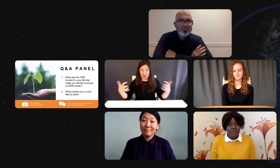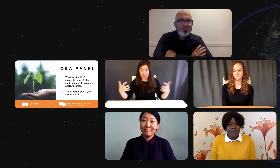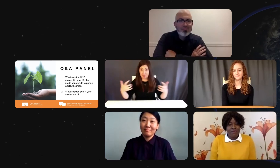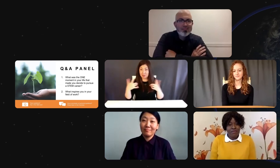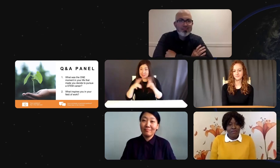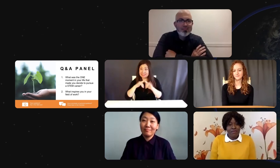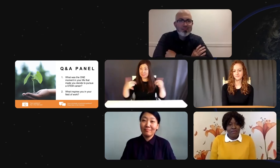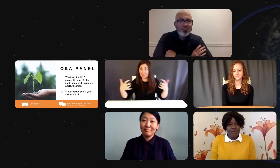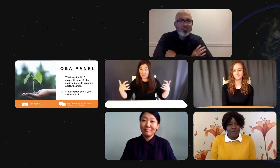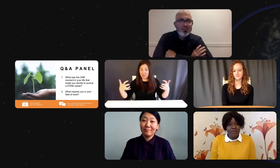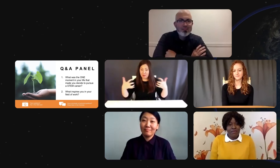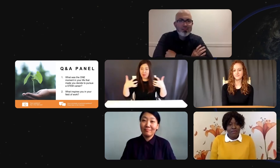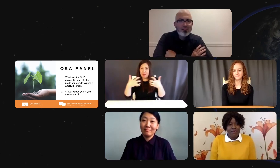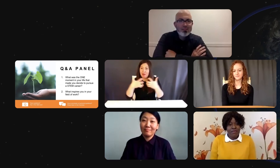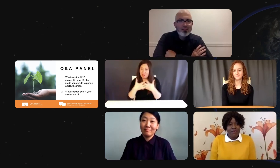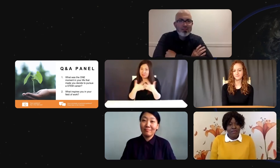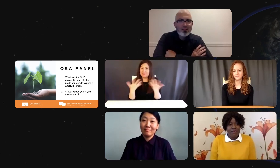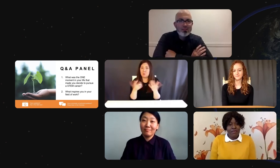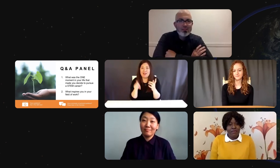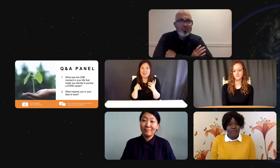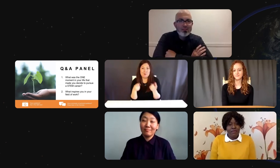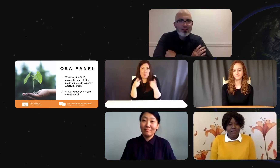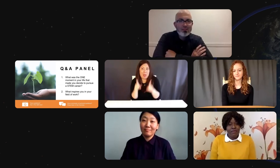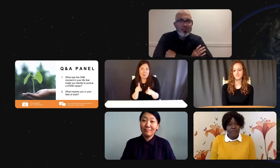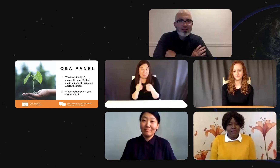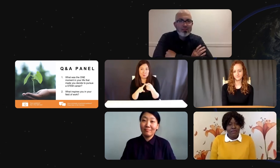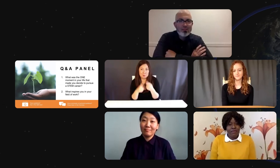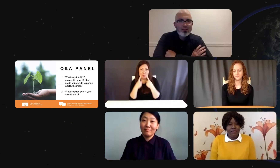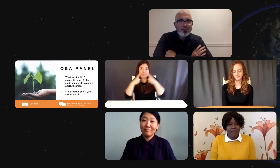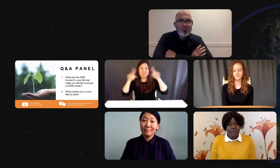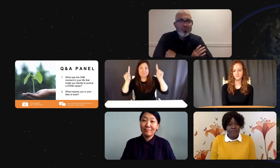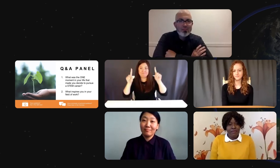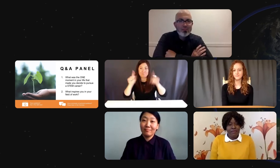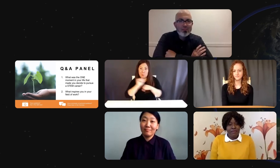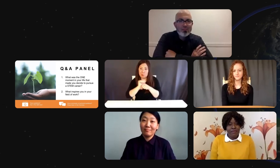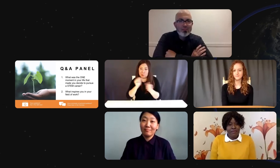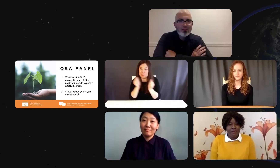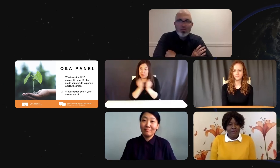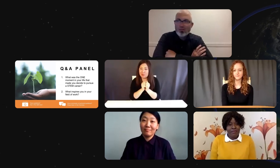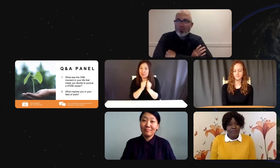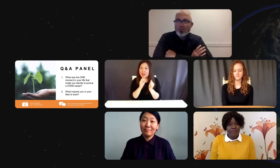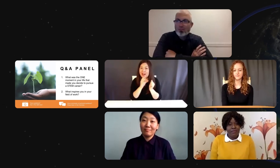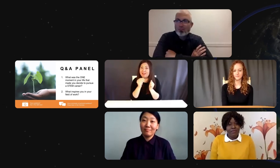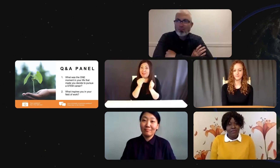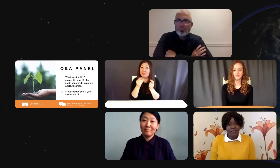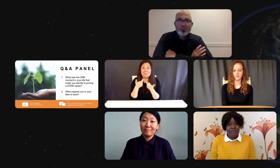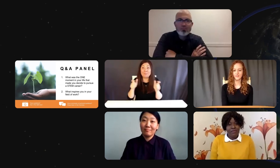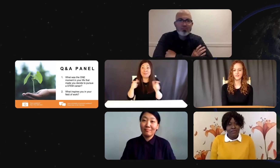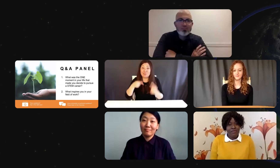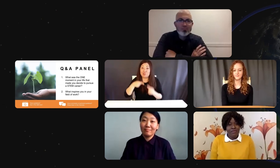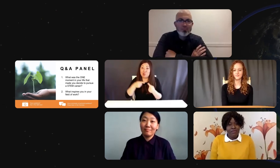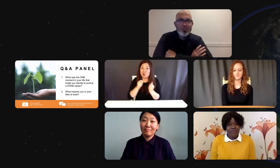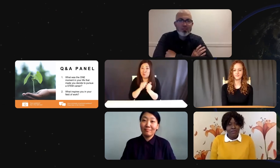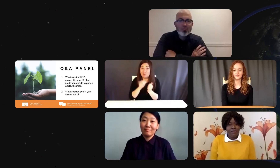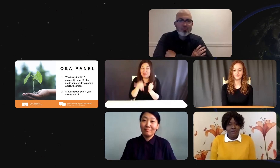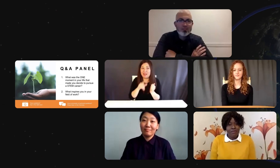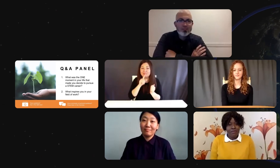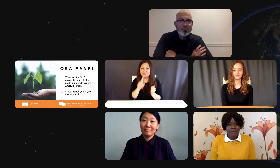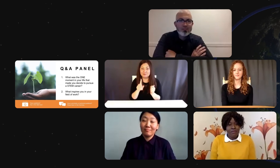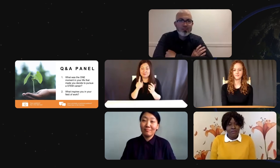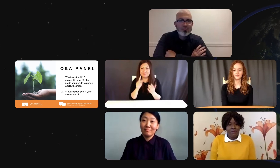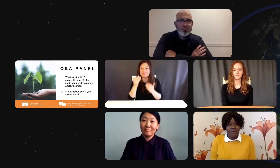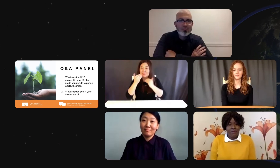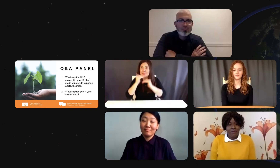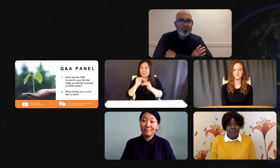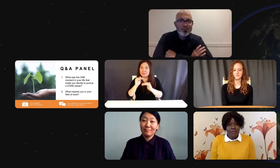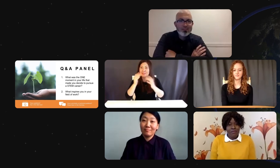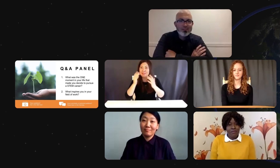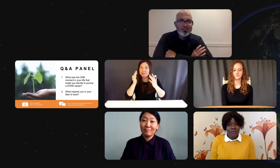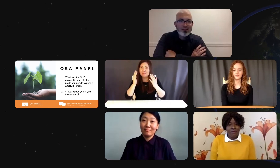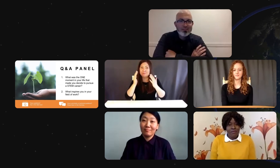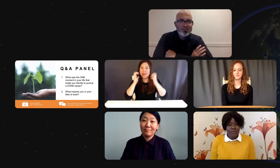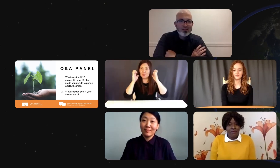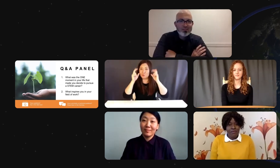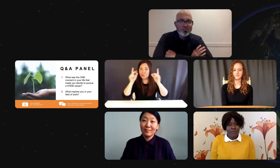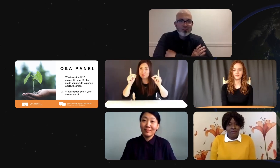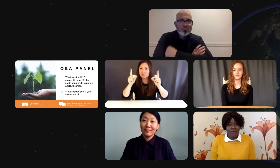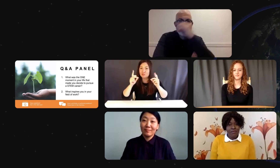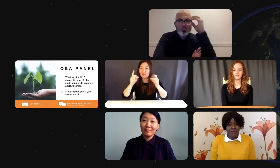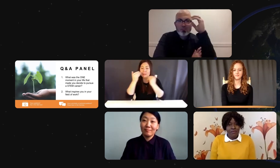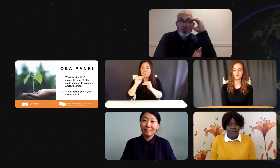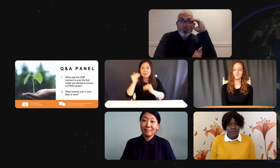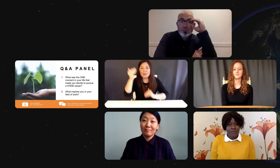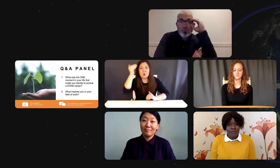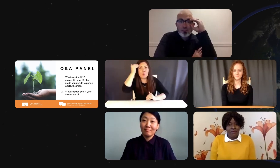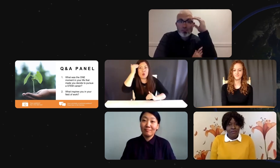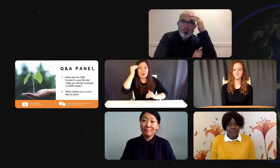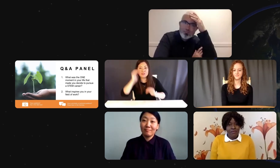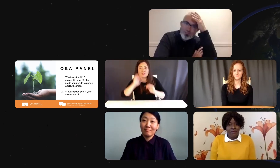If we could just both give in and work together, the struggles could be minimized.